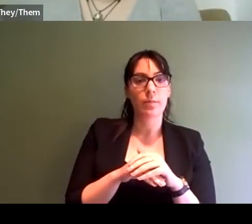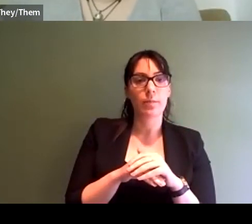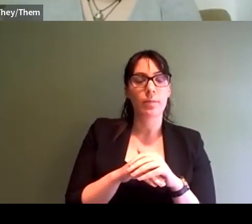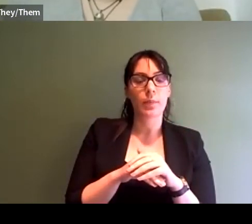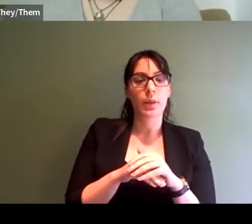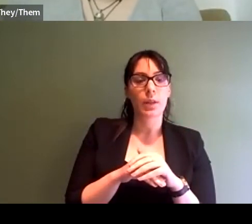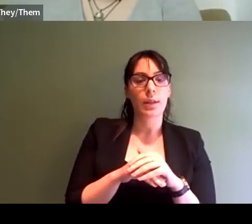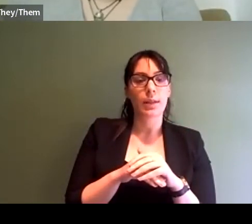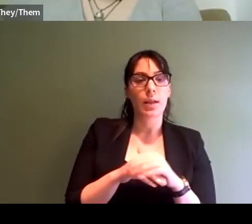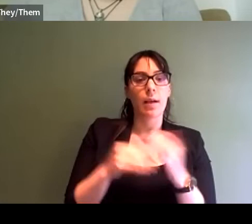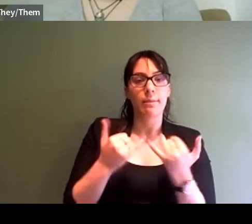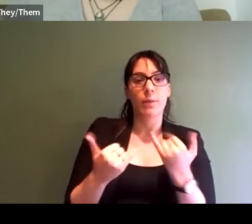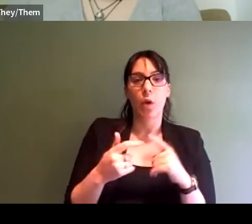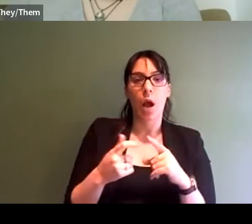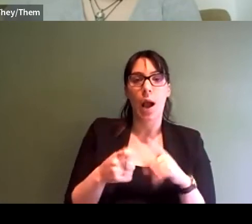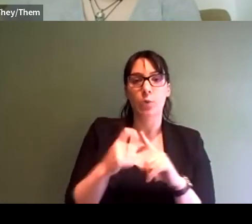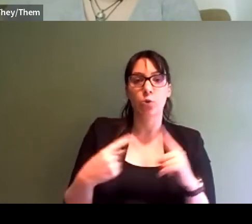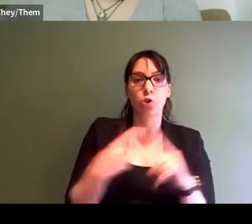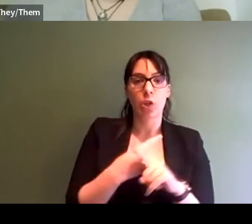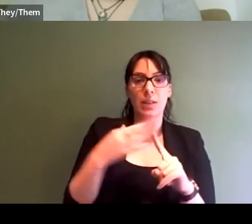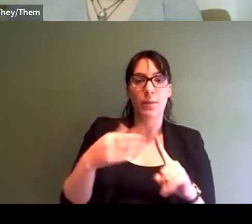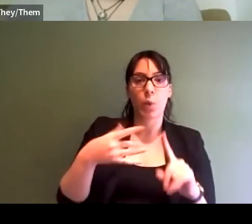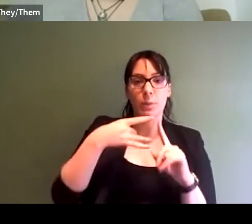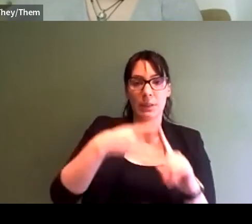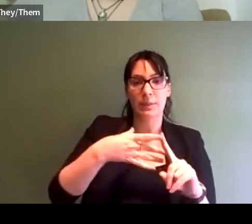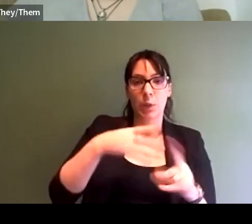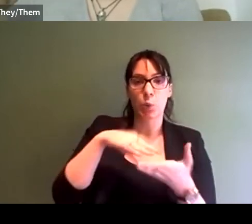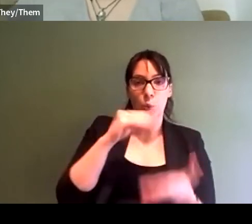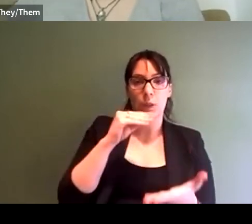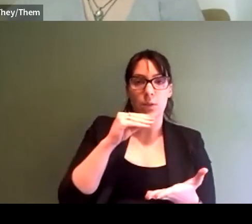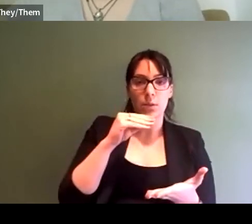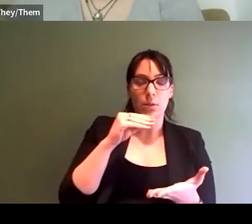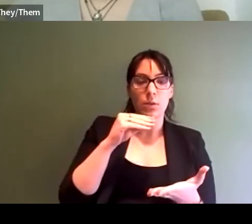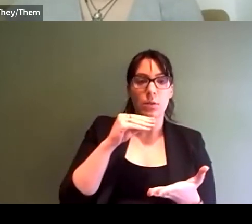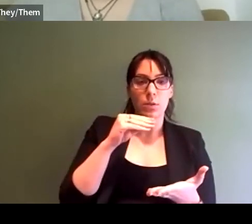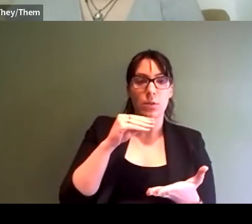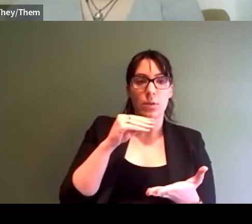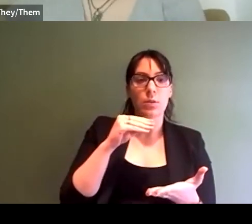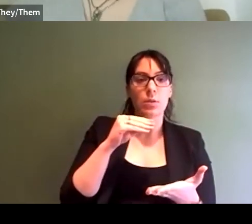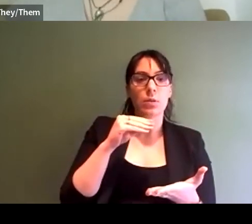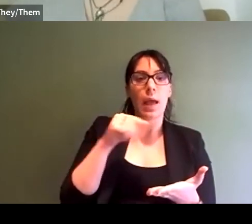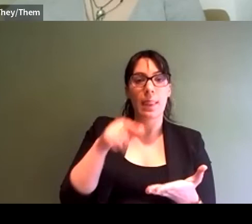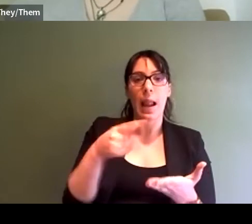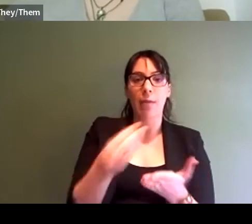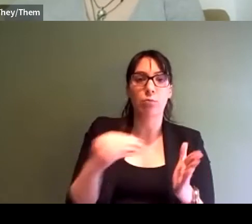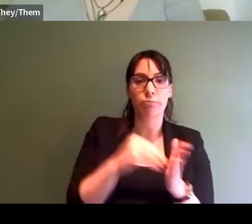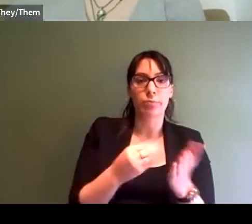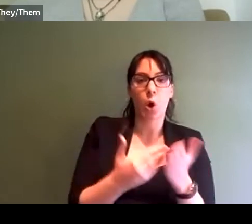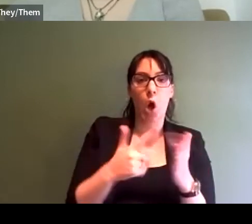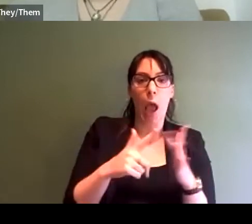We've been before the child, which then ideally goes on to the individual lending plan that I've discussed before.